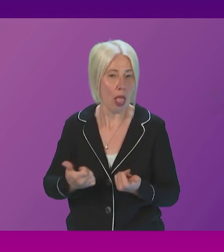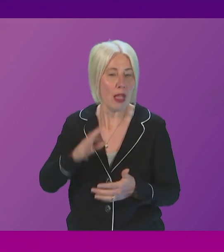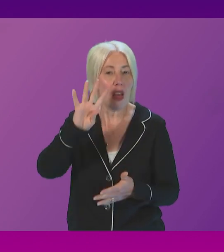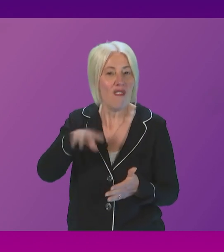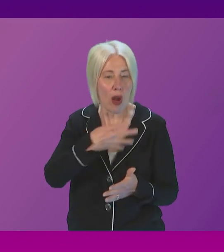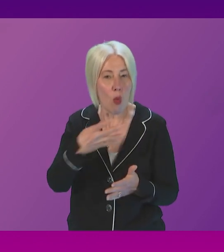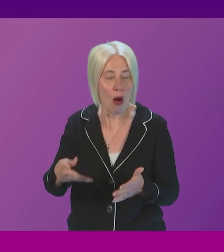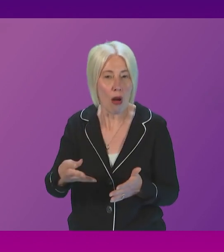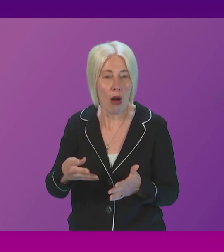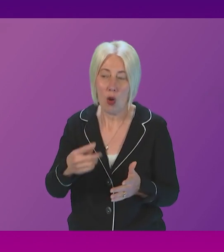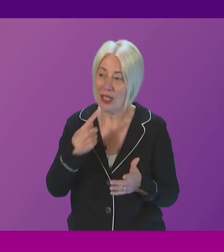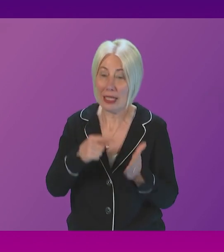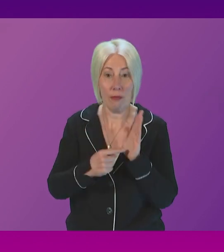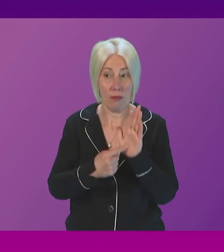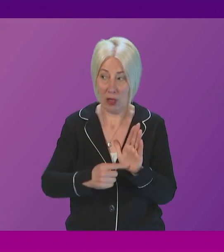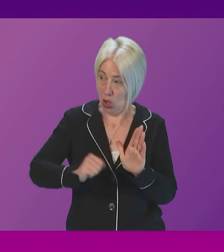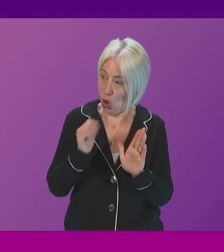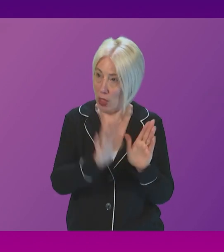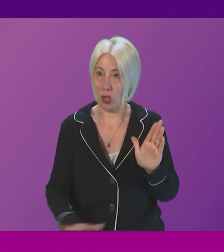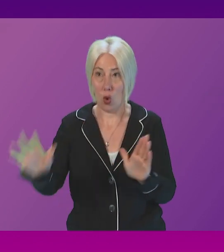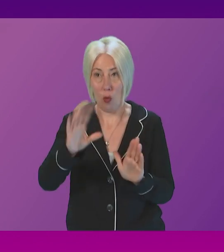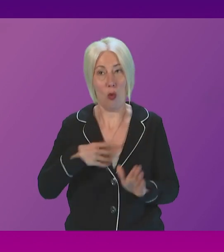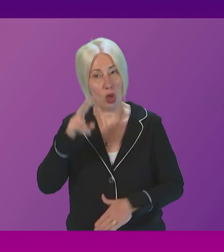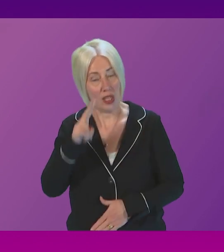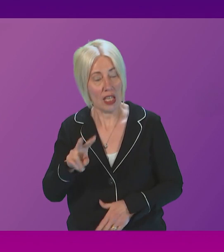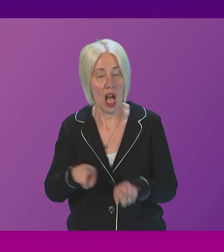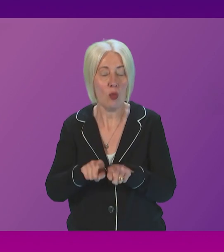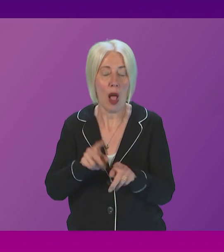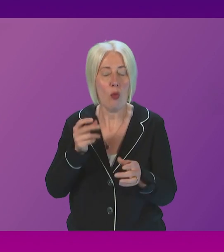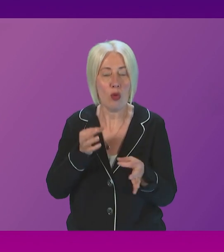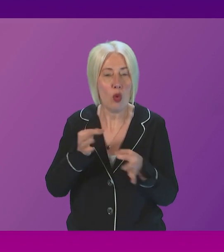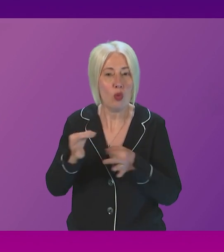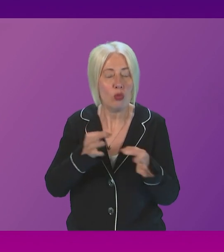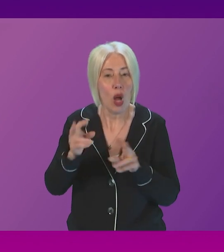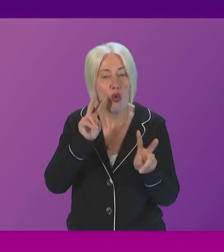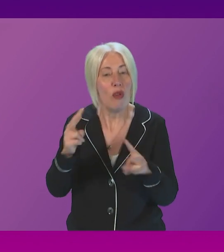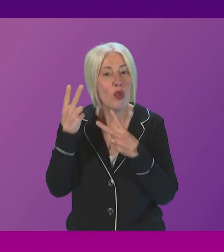the kind of country that we all want. A statutory review of national outcomes is on-going and the